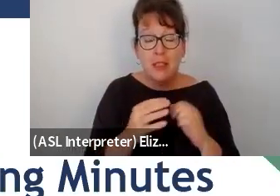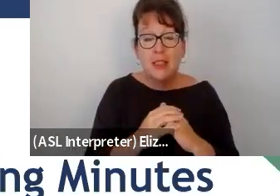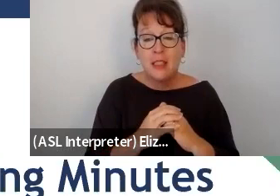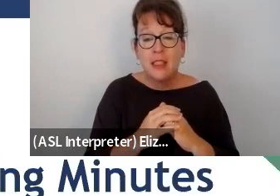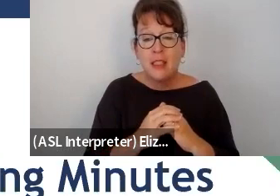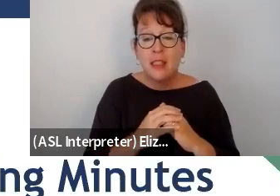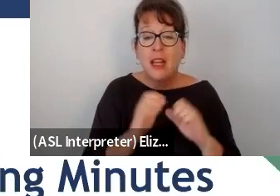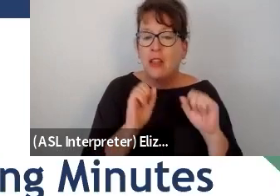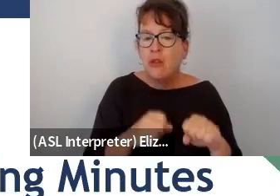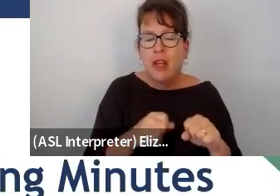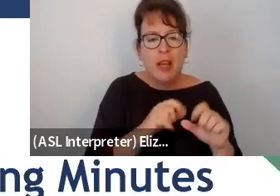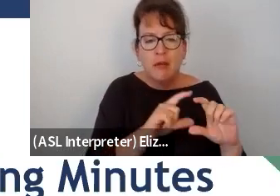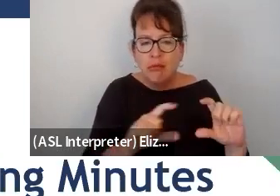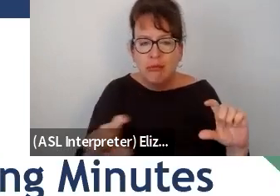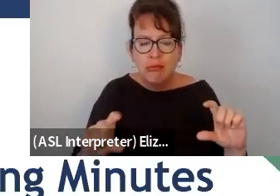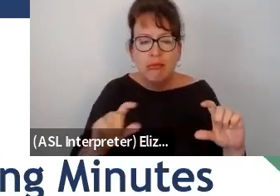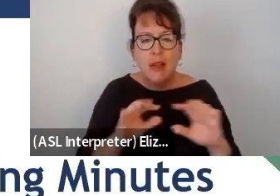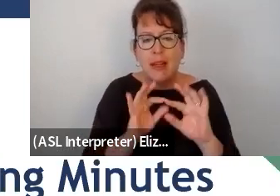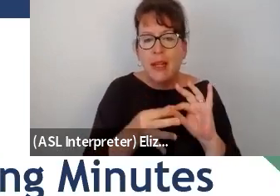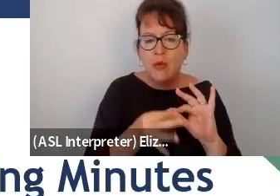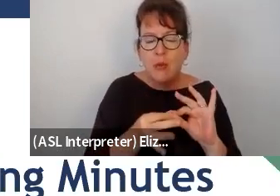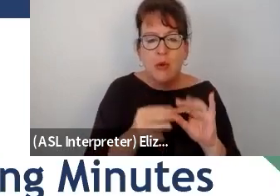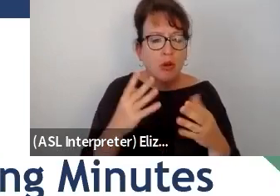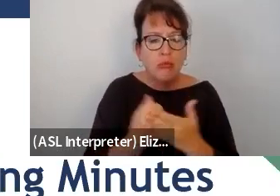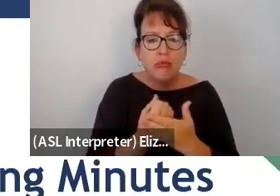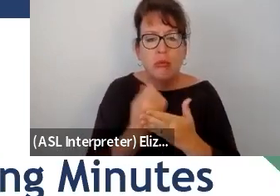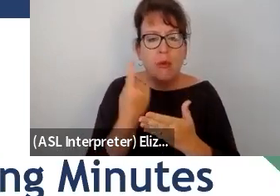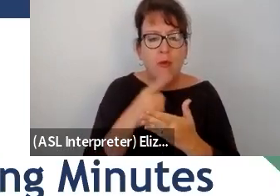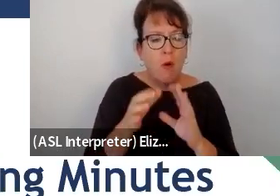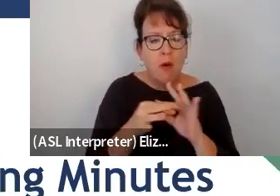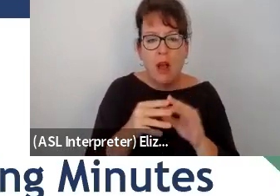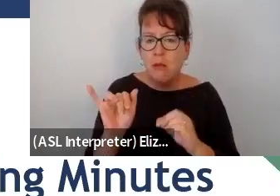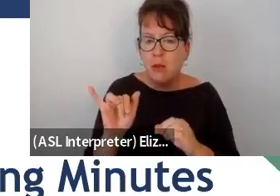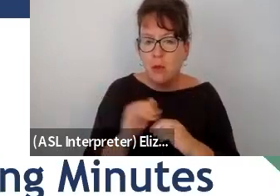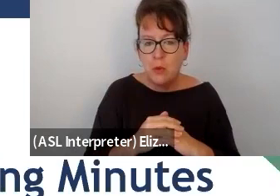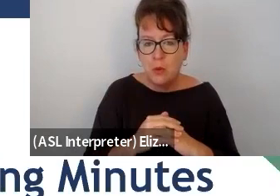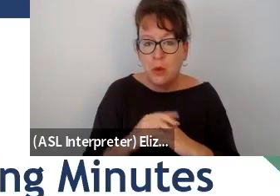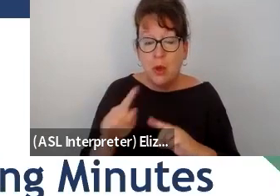technologies in the near term. So we're very excited about that. And as Jennifer said,